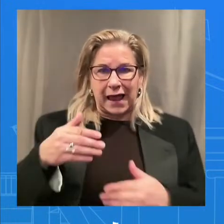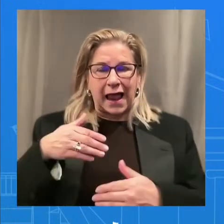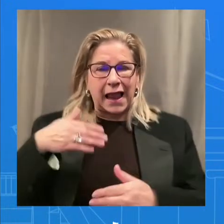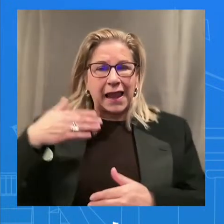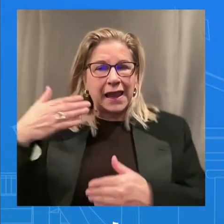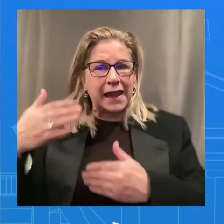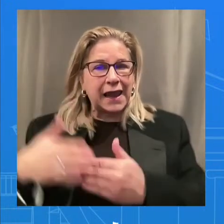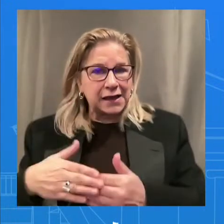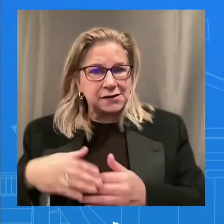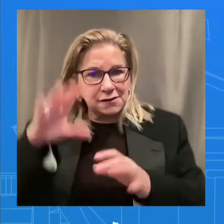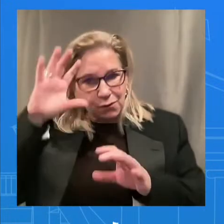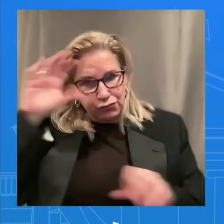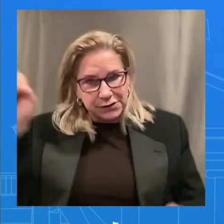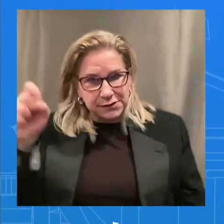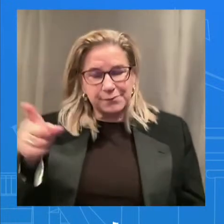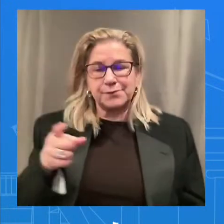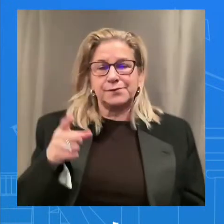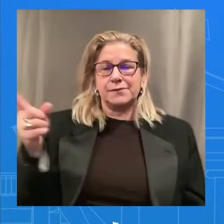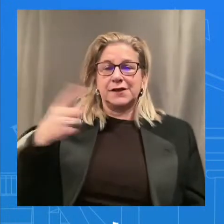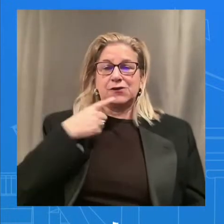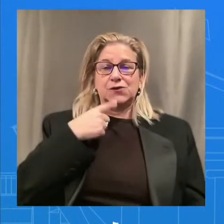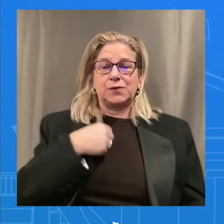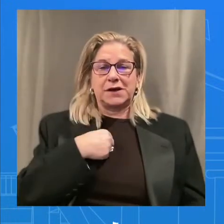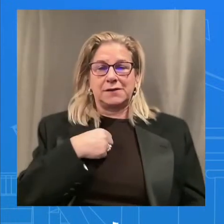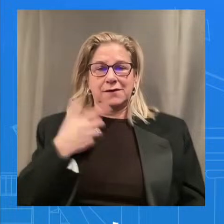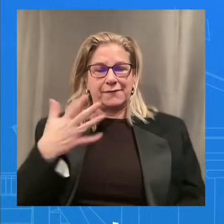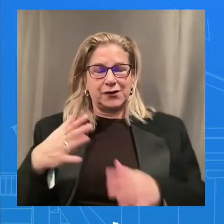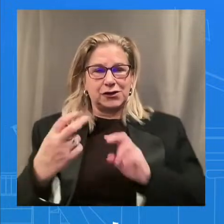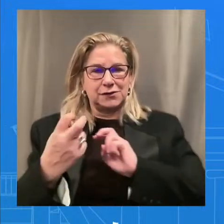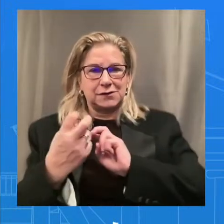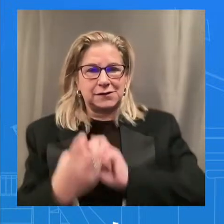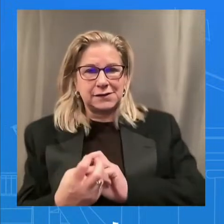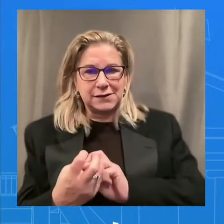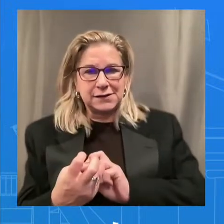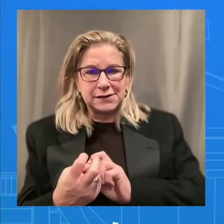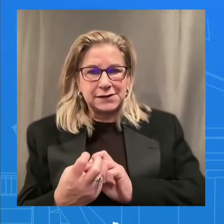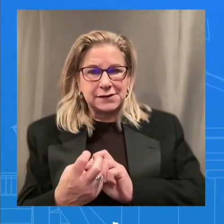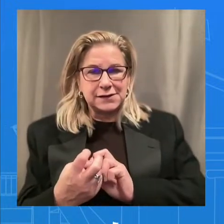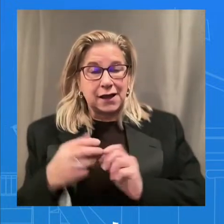as soon as you possibly can and start working through and mapping out what they need to know